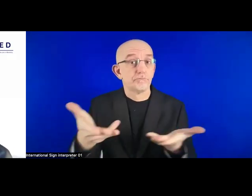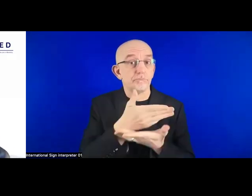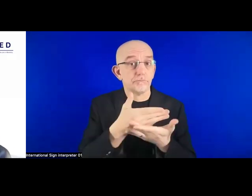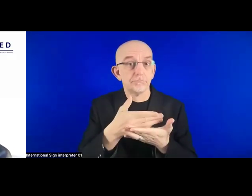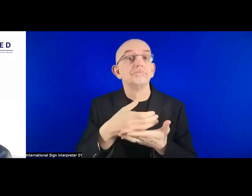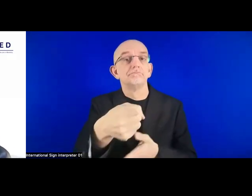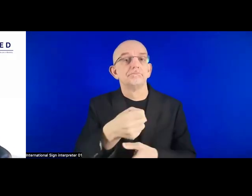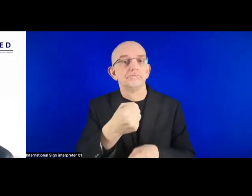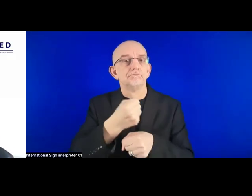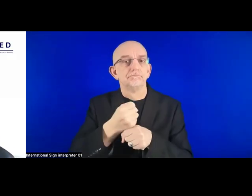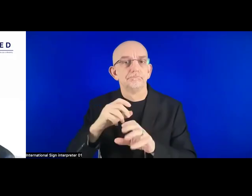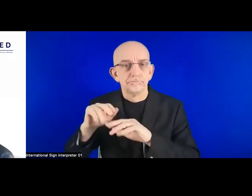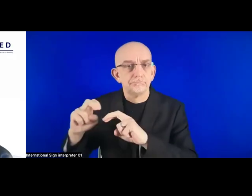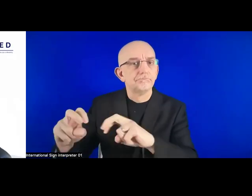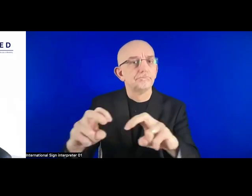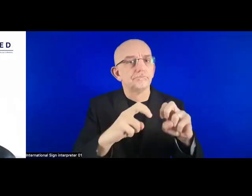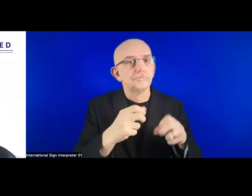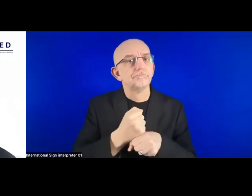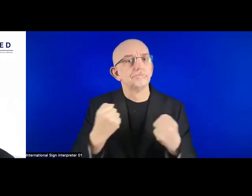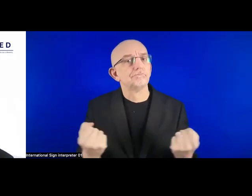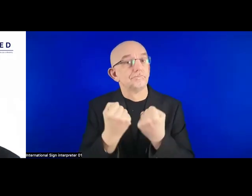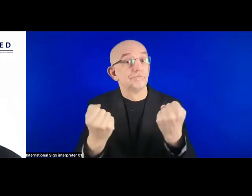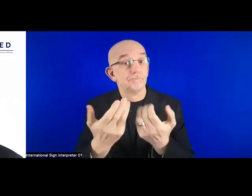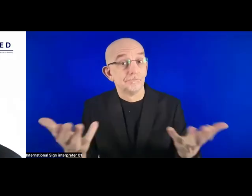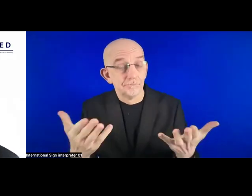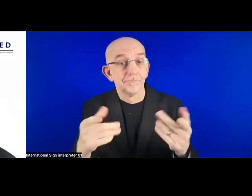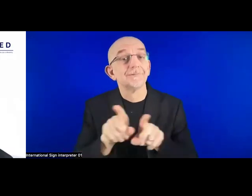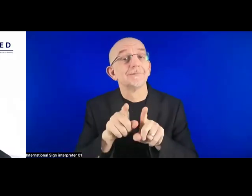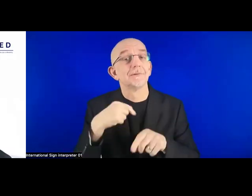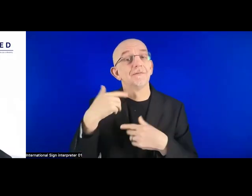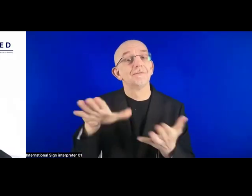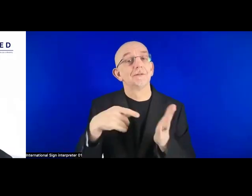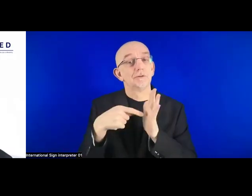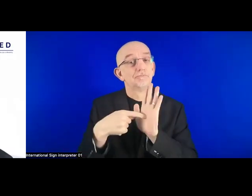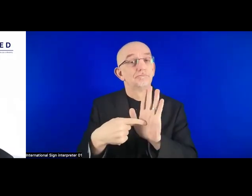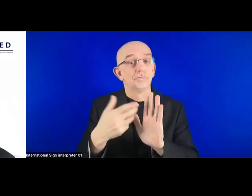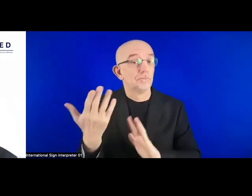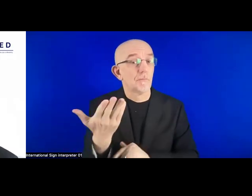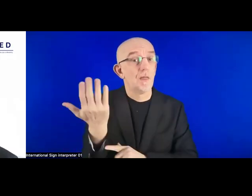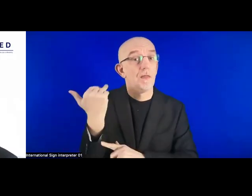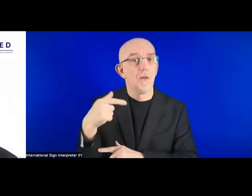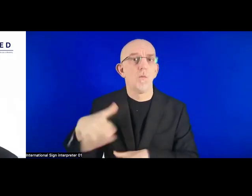organisations in the project. These include the Validity Foundation, the Independent